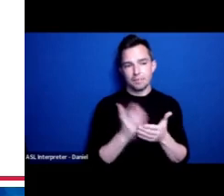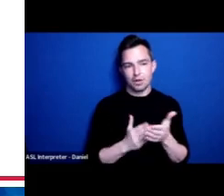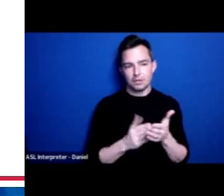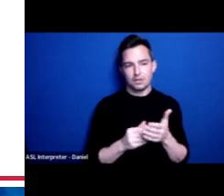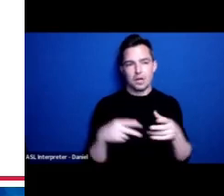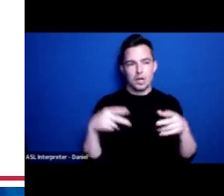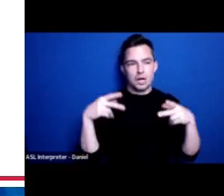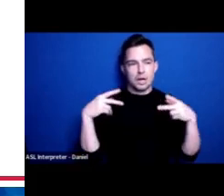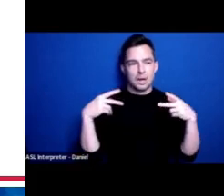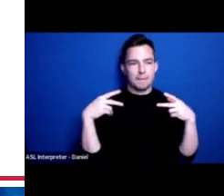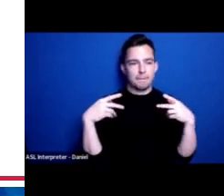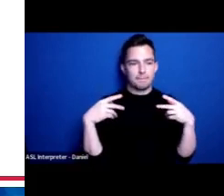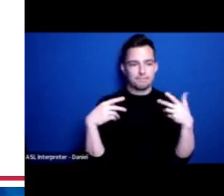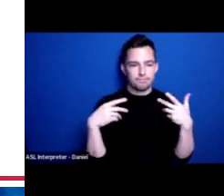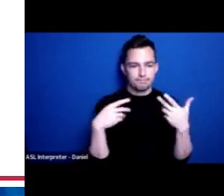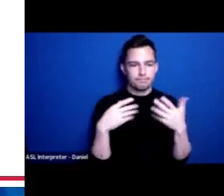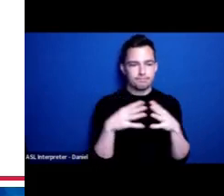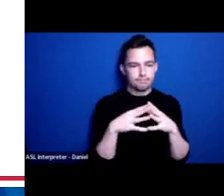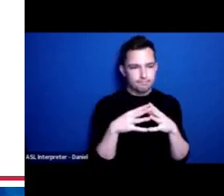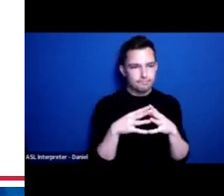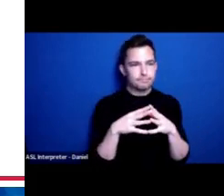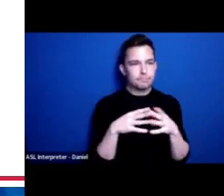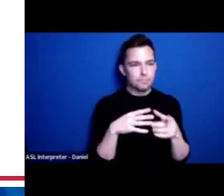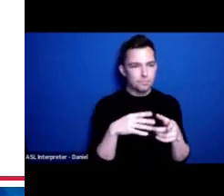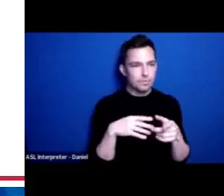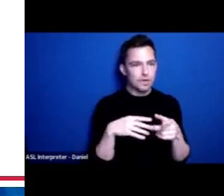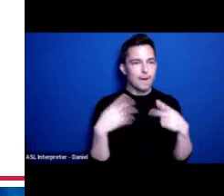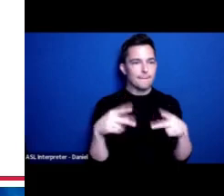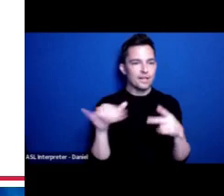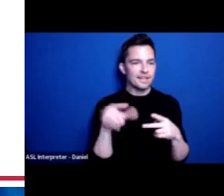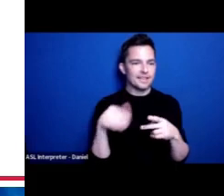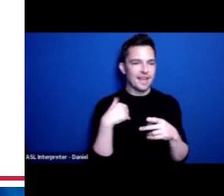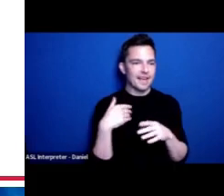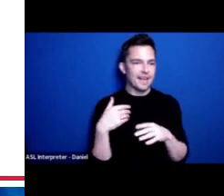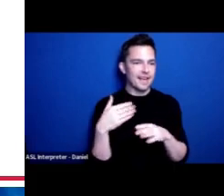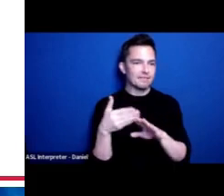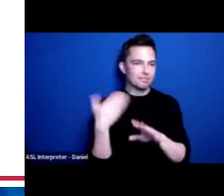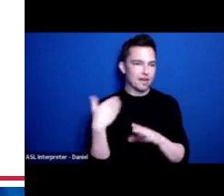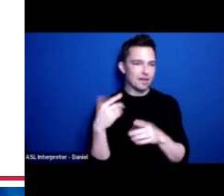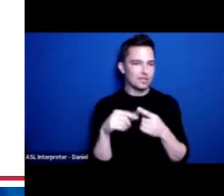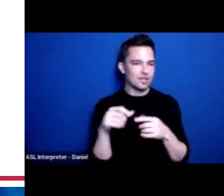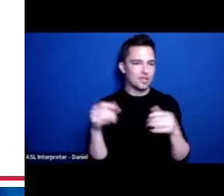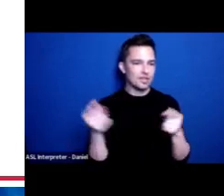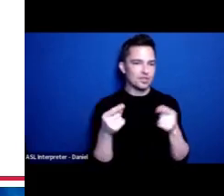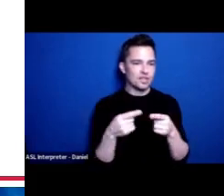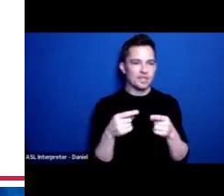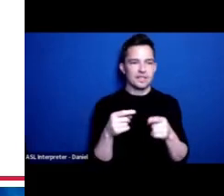had prior to the injury. So subs, abuse, multiple arrests, legal trouble, damage, relationships, etc. So what I didn't mention is at the time of